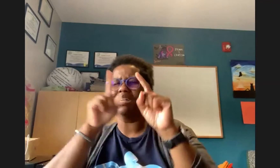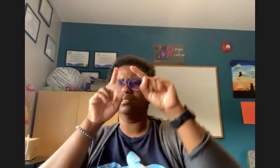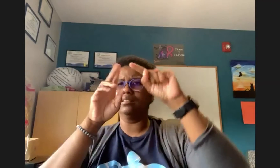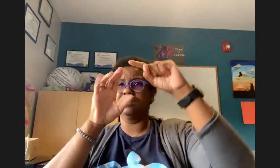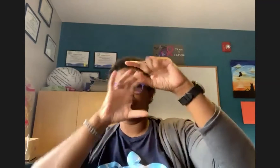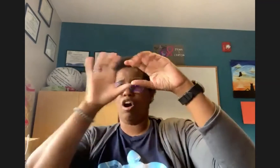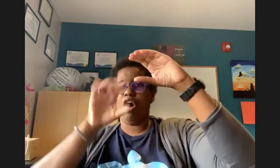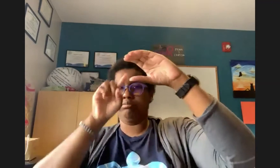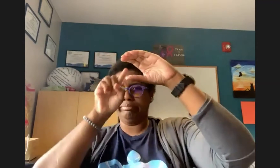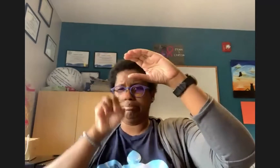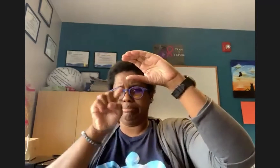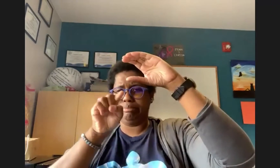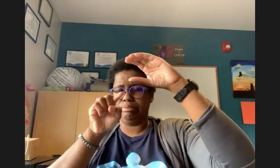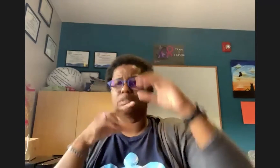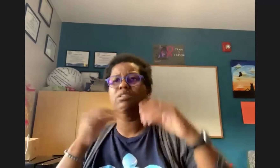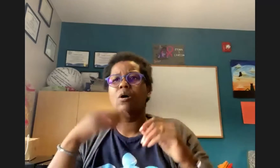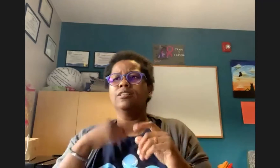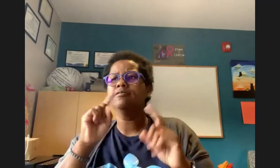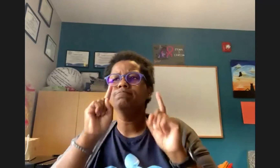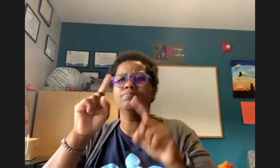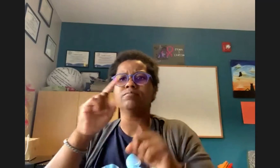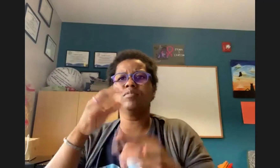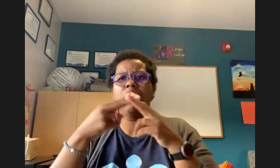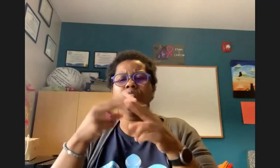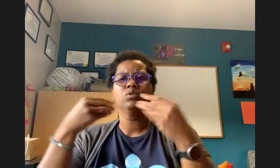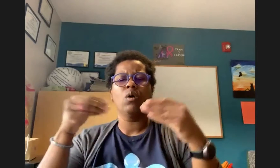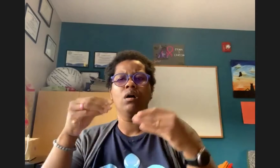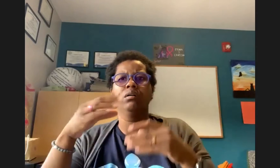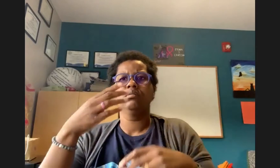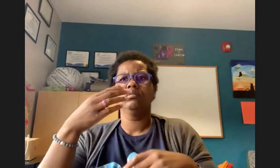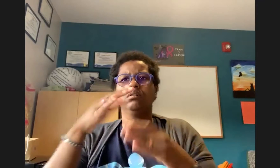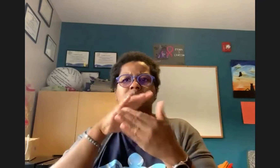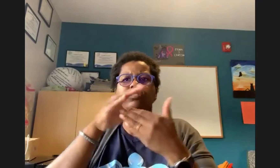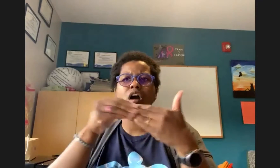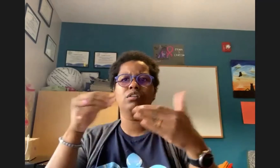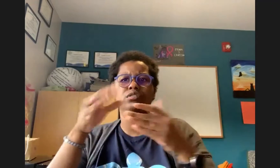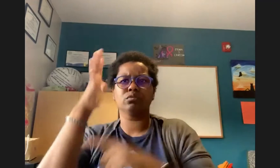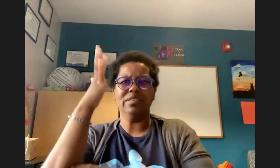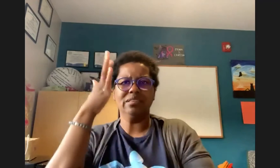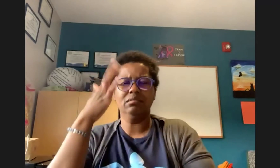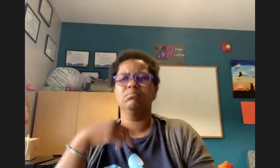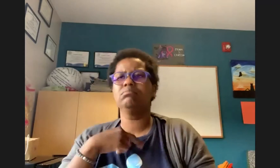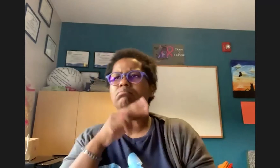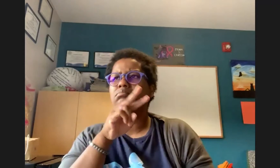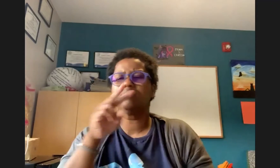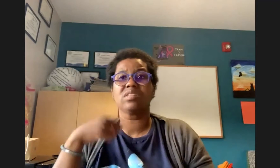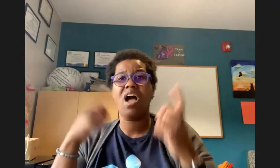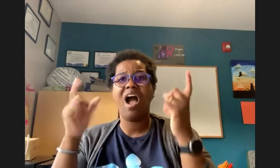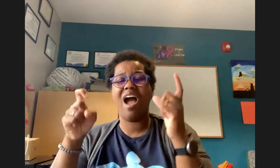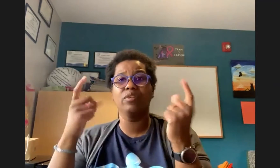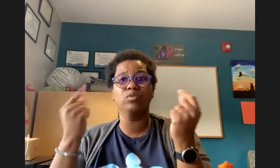I went to my mom's home area in Illinois, just outside of Chicago,